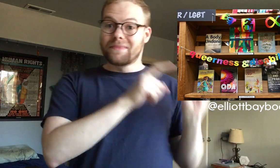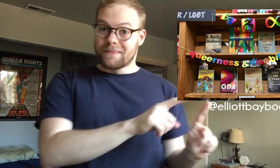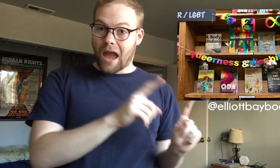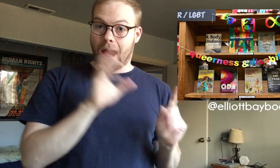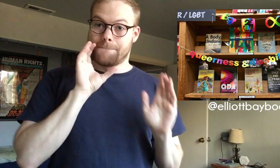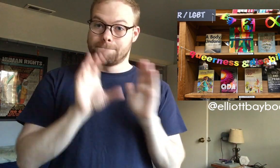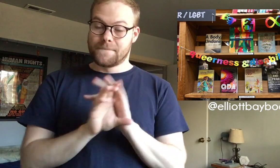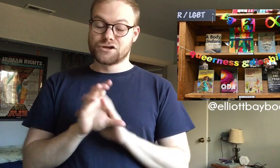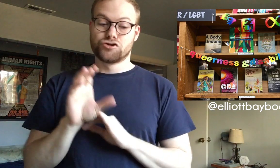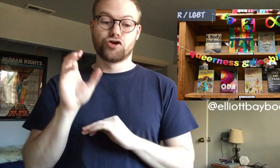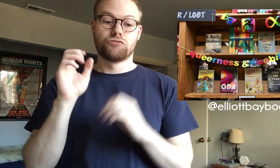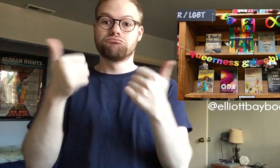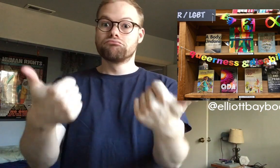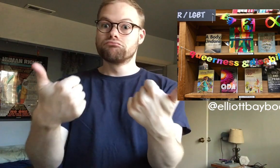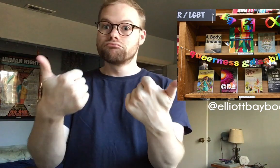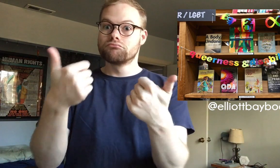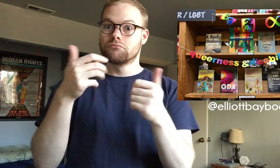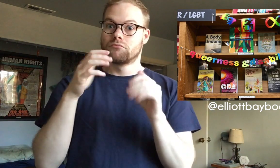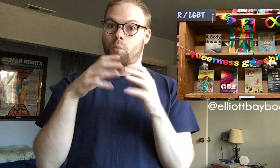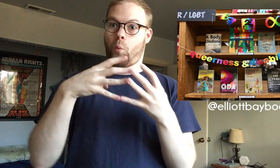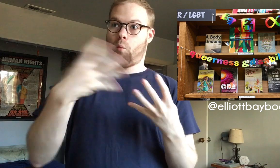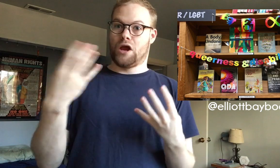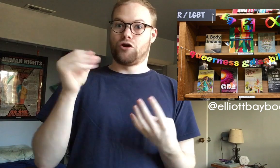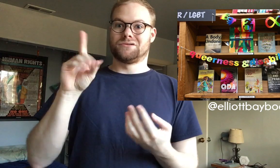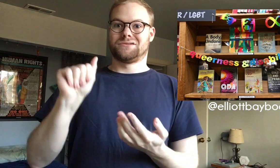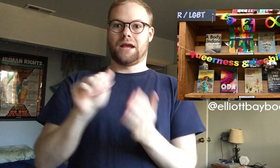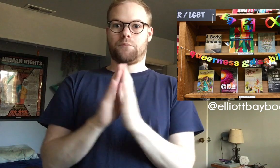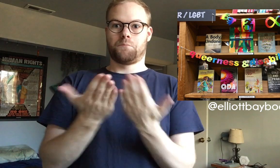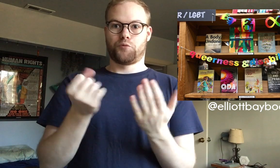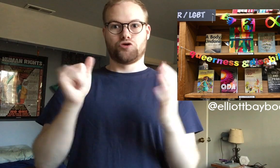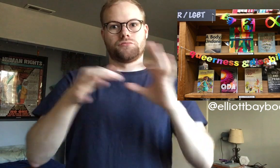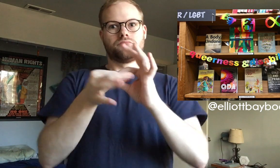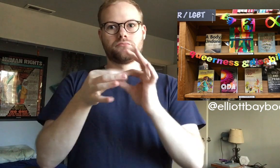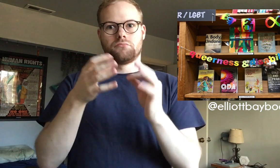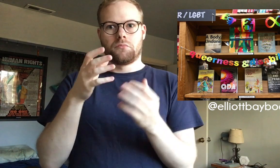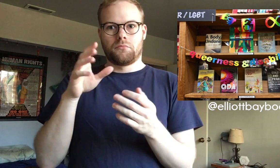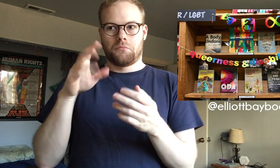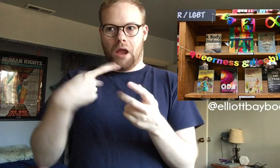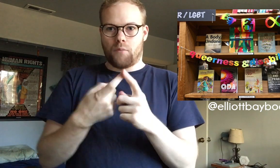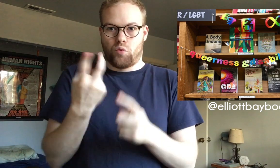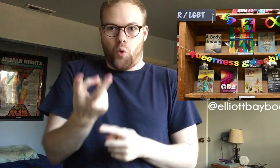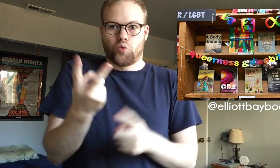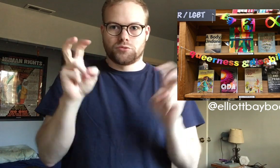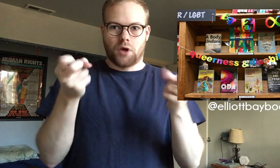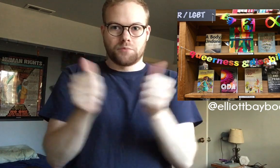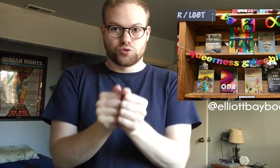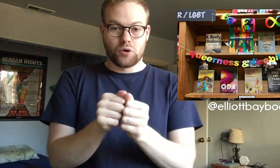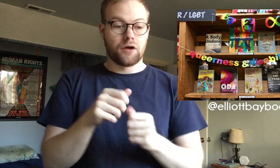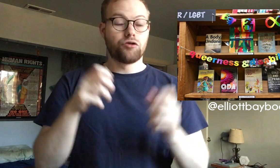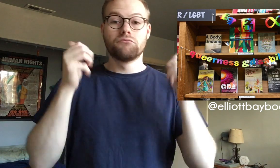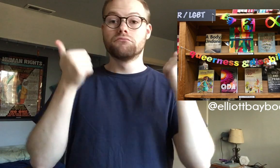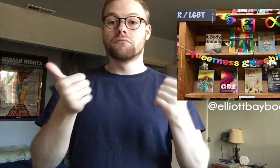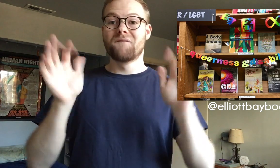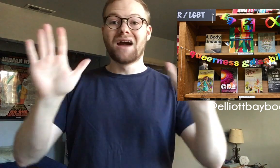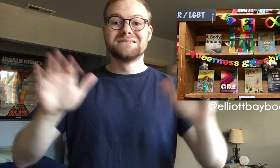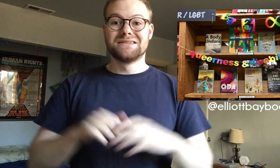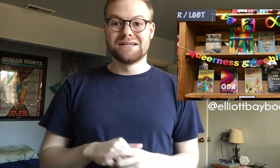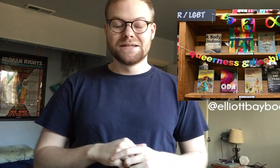That picture, thumbs up. Queer and disability books, books that are about those topics together. Fantastic.